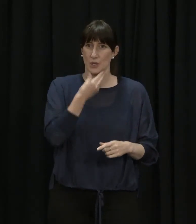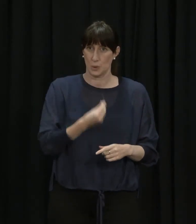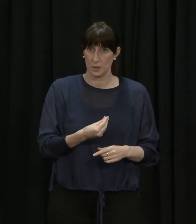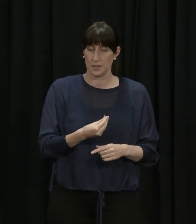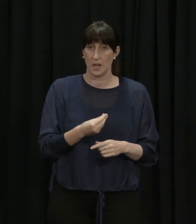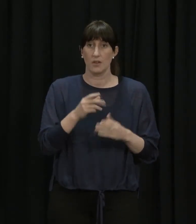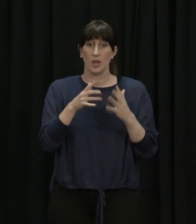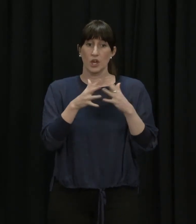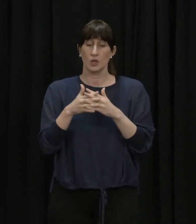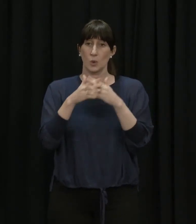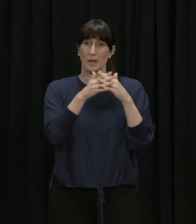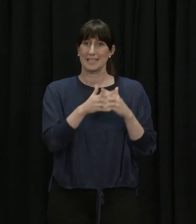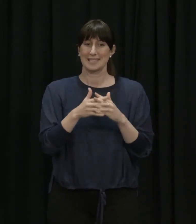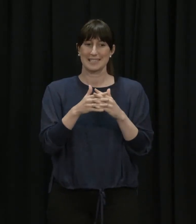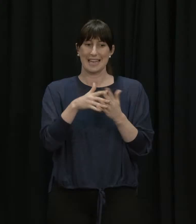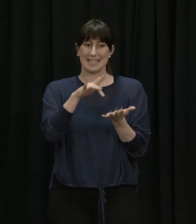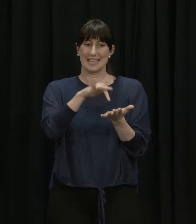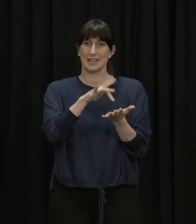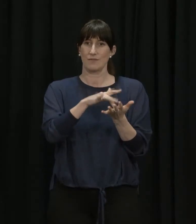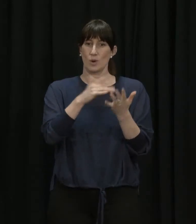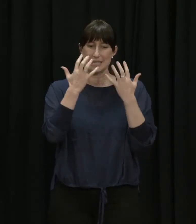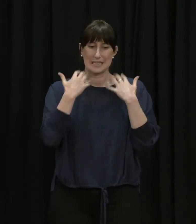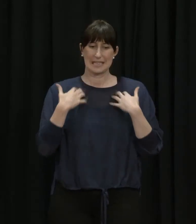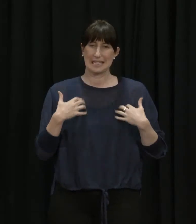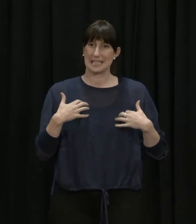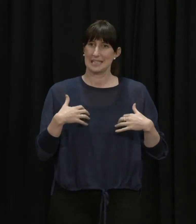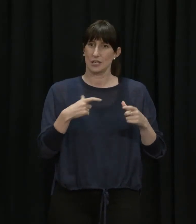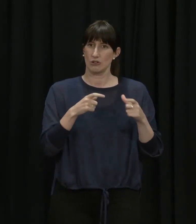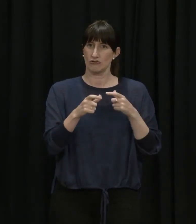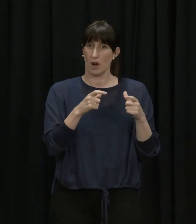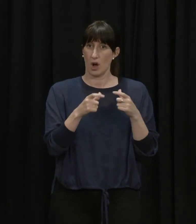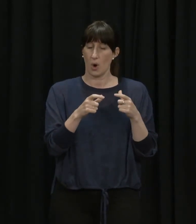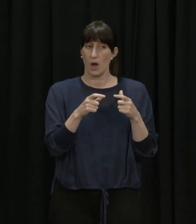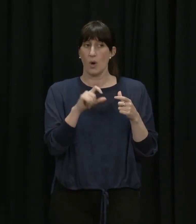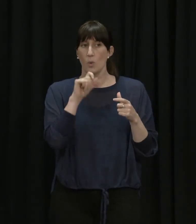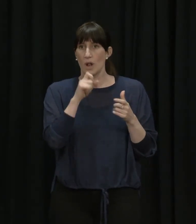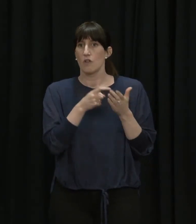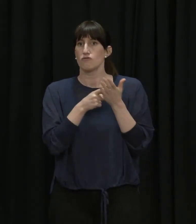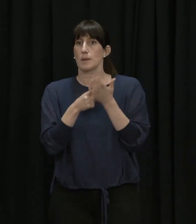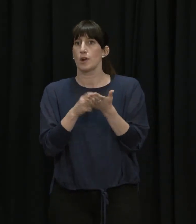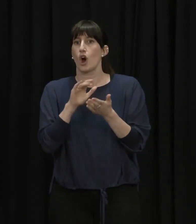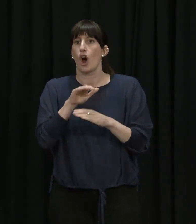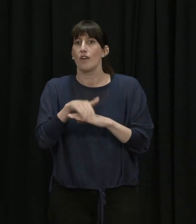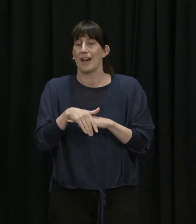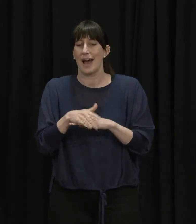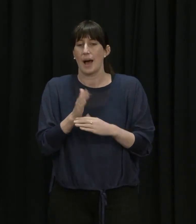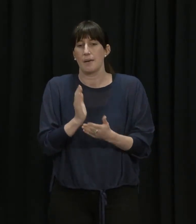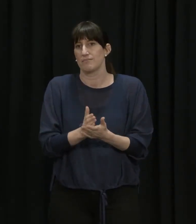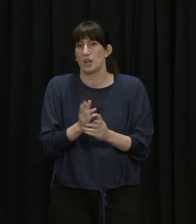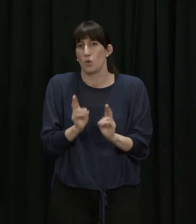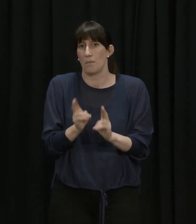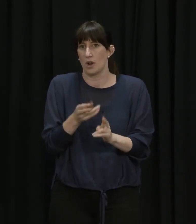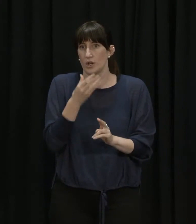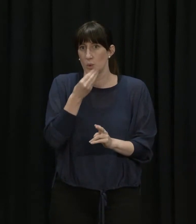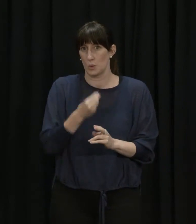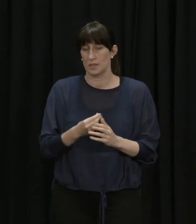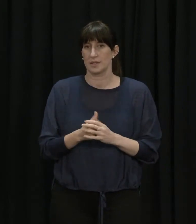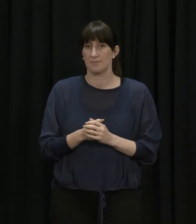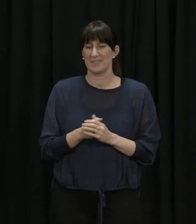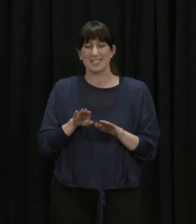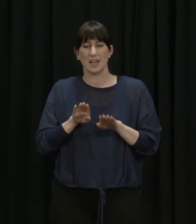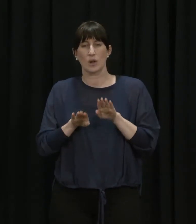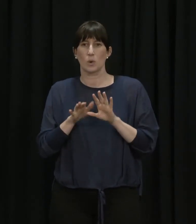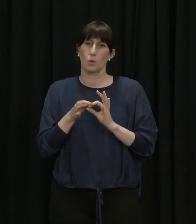has authorised for emergency